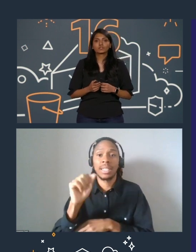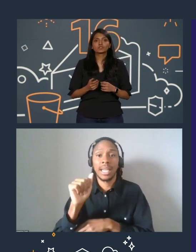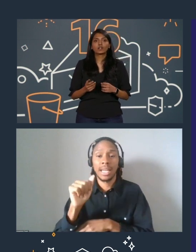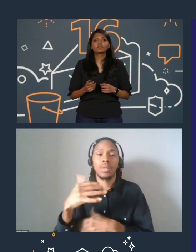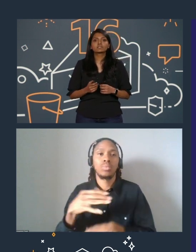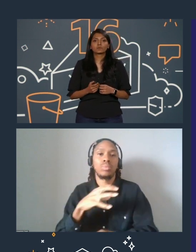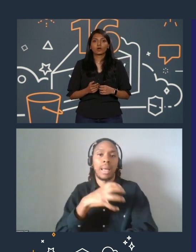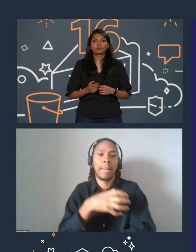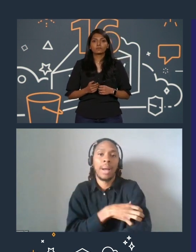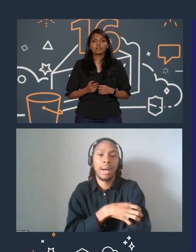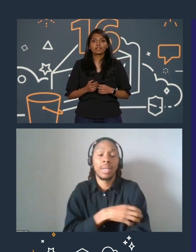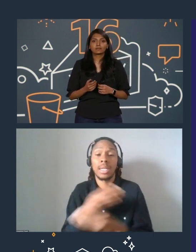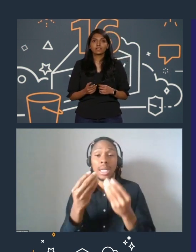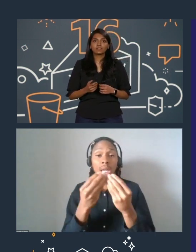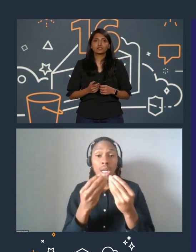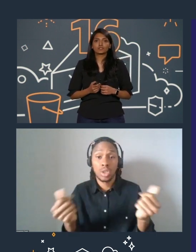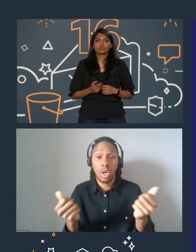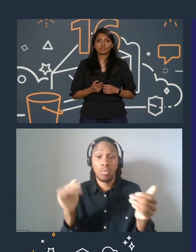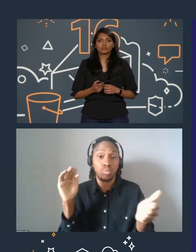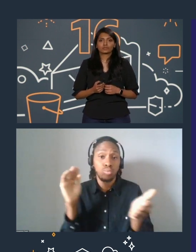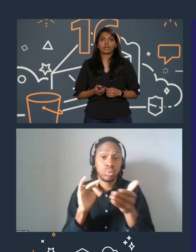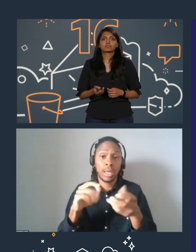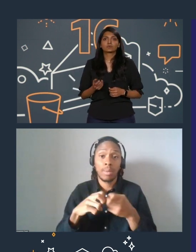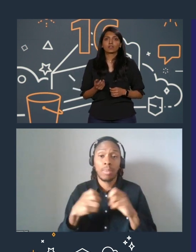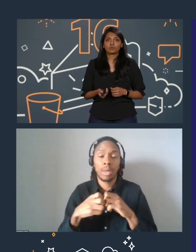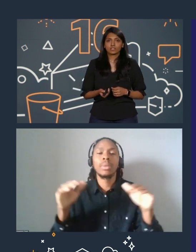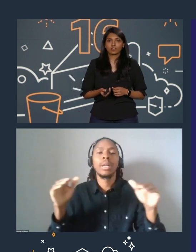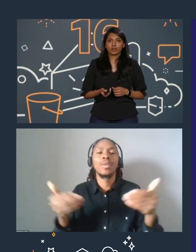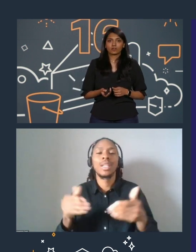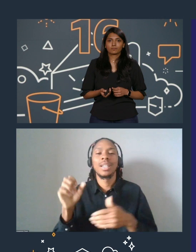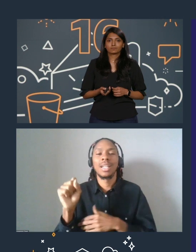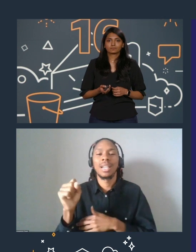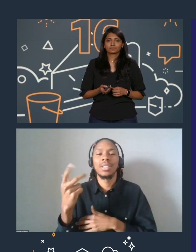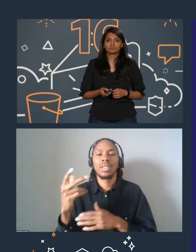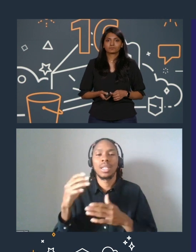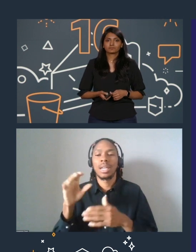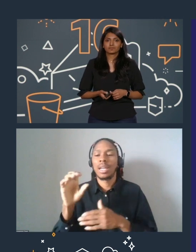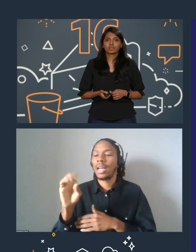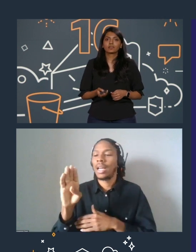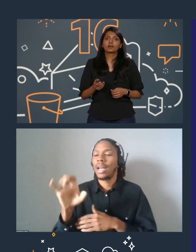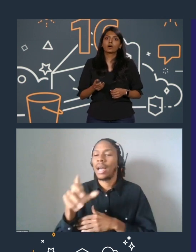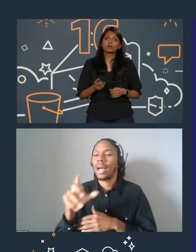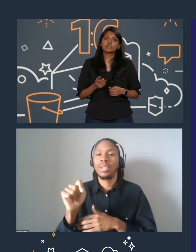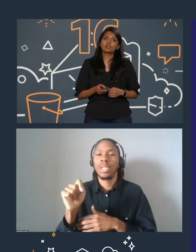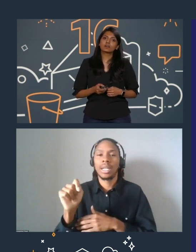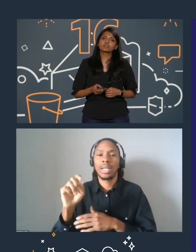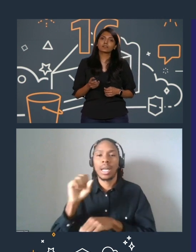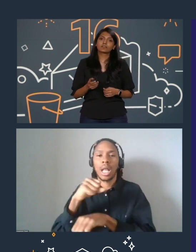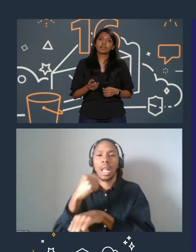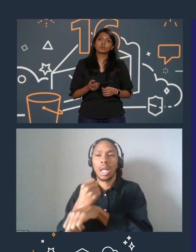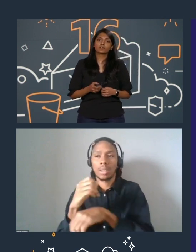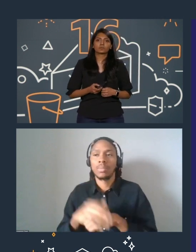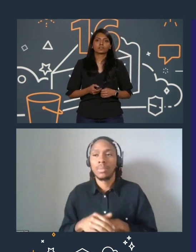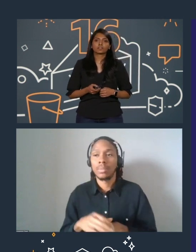To solve this problem, let me introduce you to S3 object lock. Object locks are a great way to protect